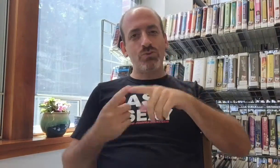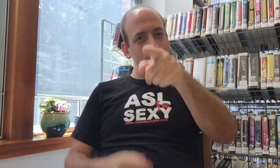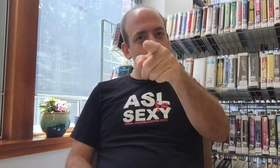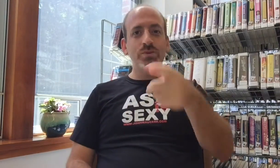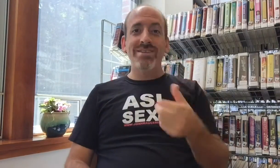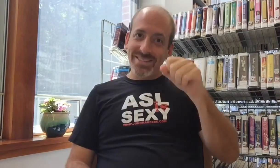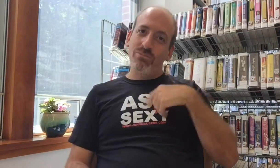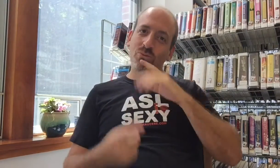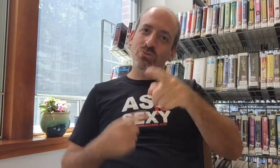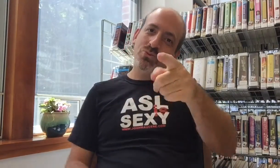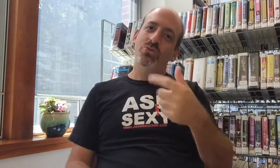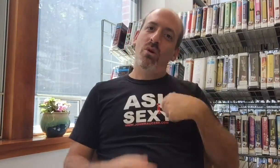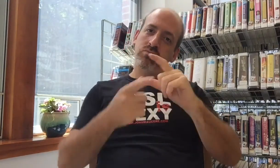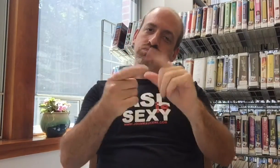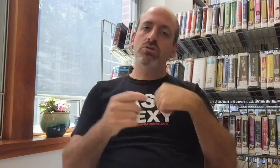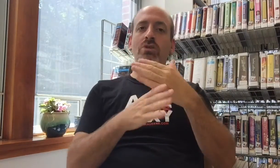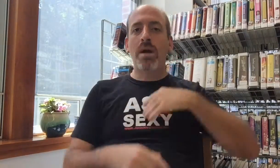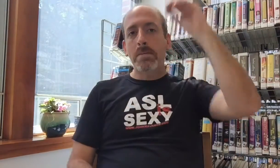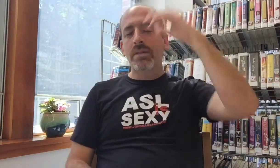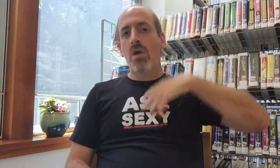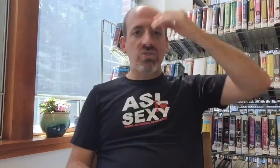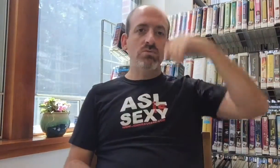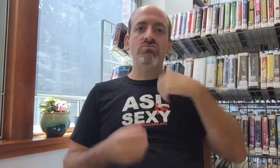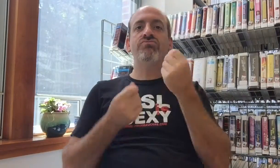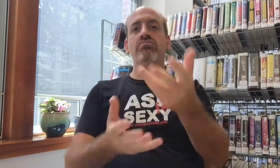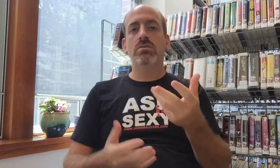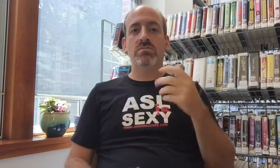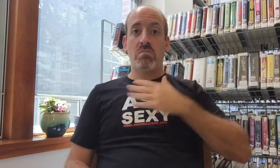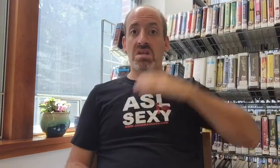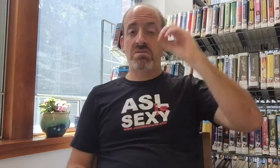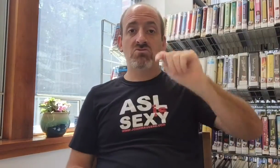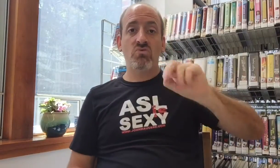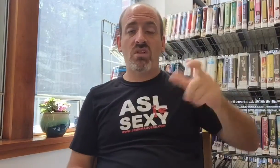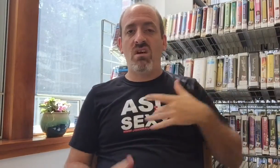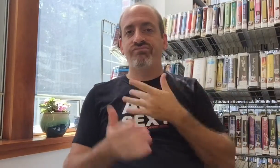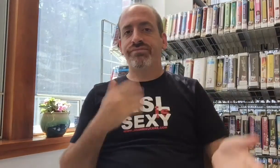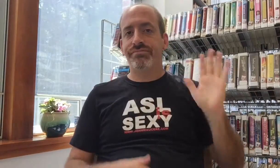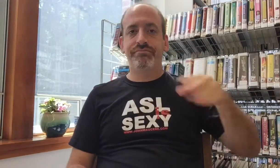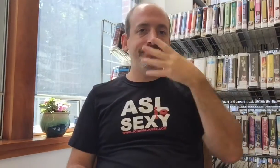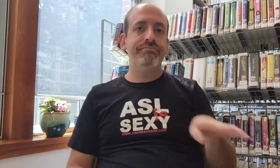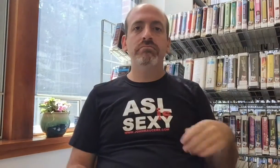For example, I'm actually talking to you. Yes, to you. I'm sharing you my opinions to you. If you are curious what are my opinion of troll, I really do not think any much about them.